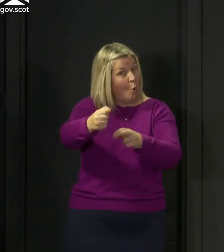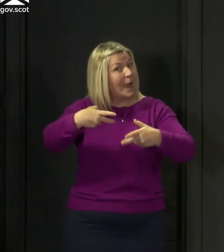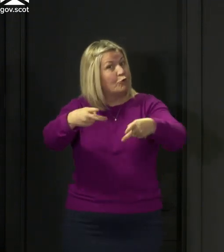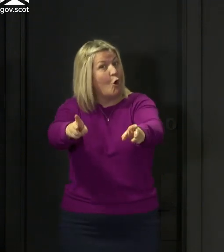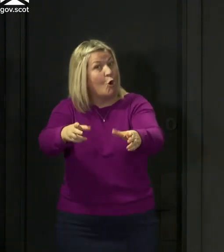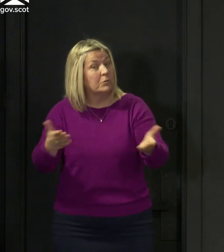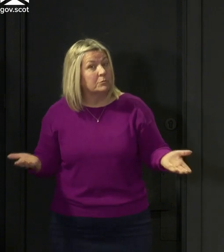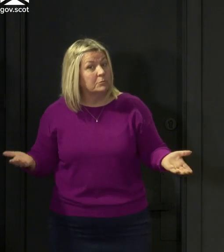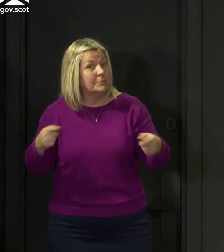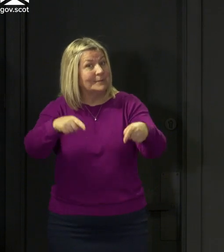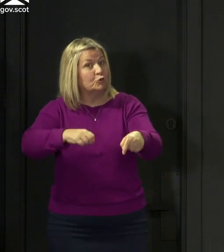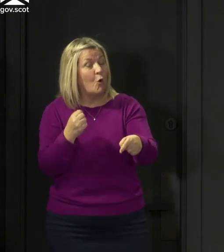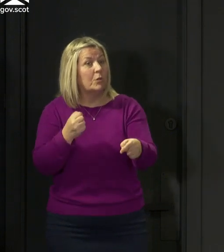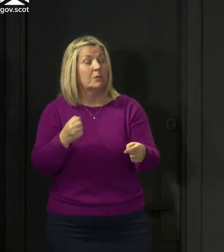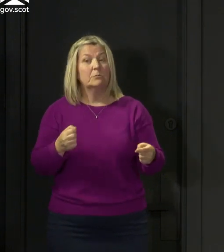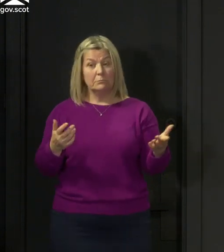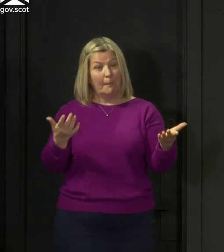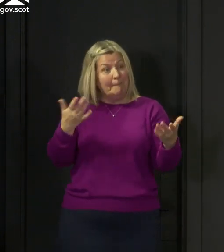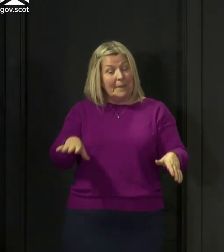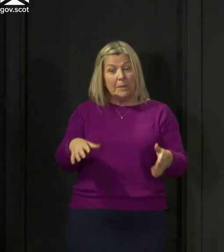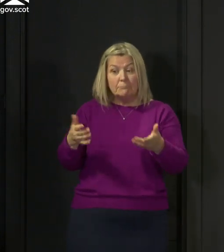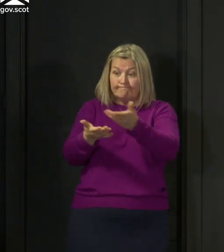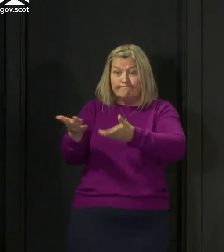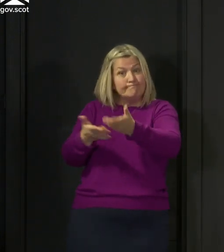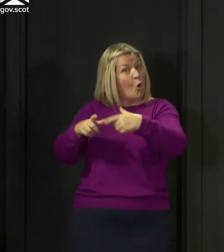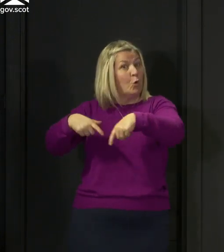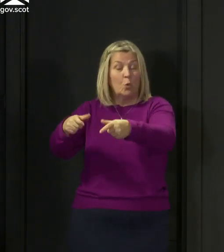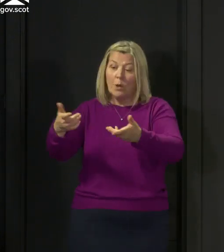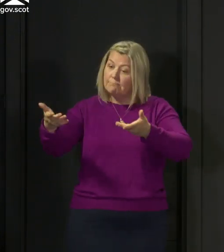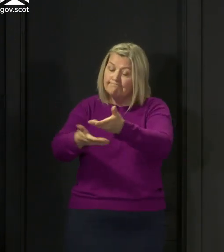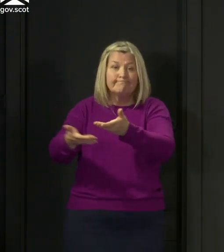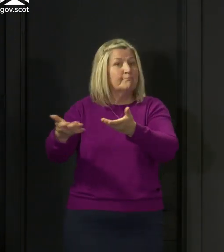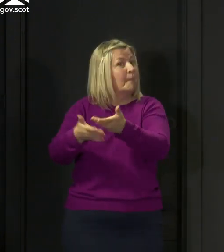These discussions we have on an ongoing basis, I do not know whether there was a reply to